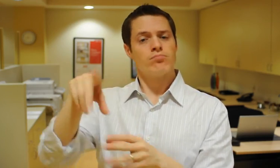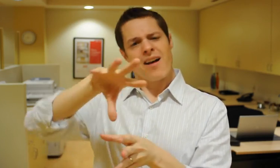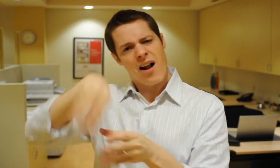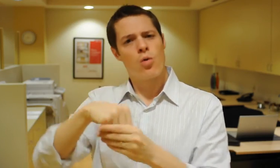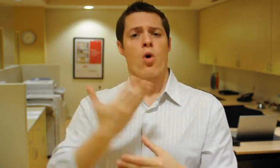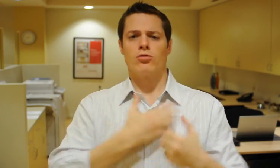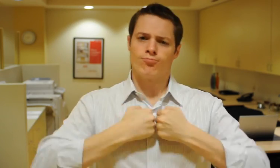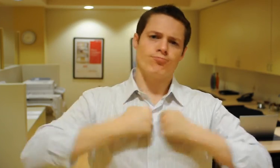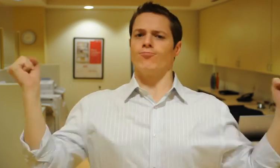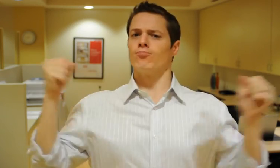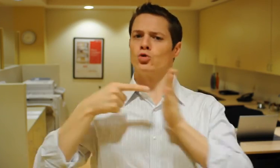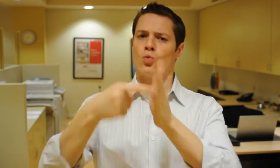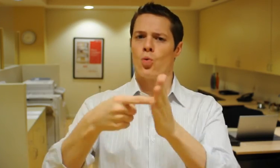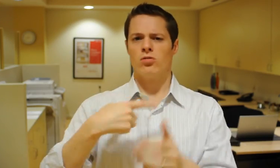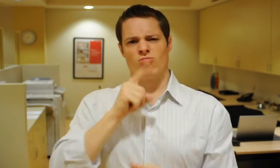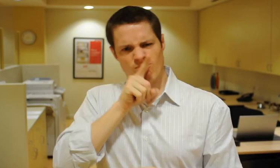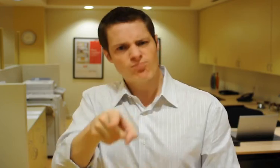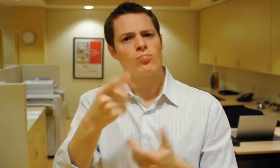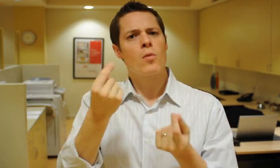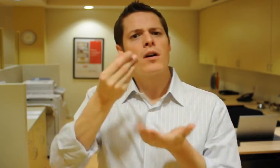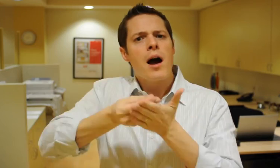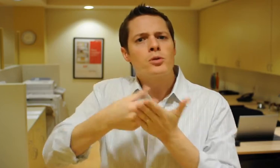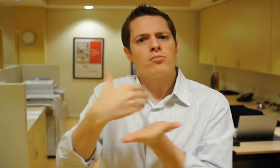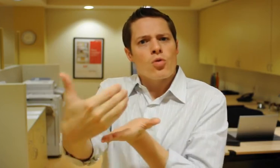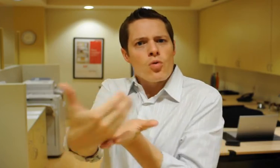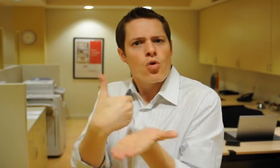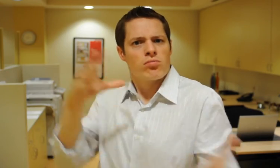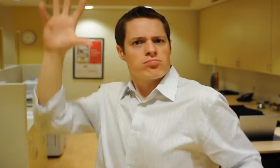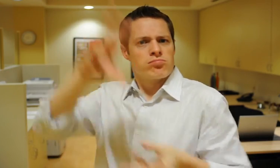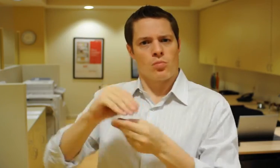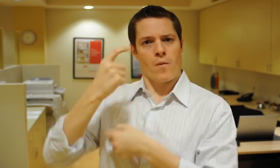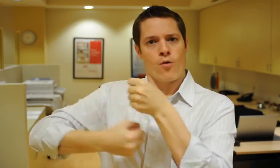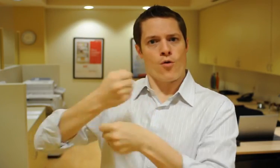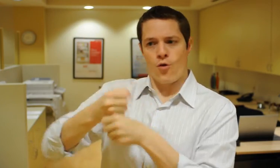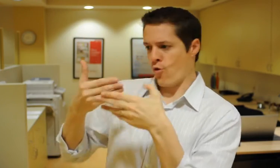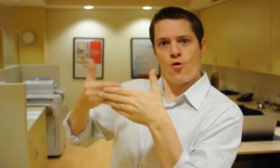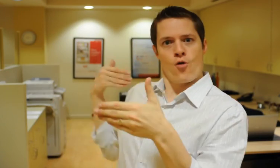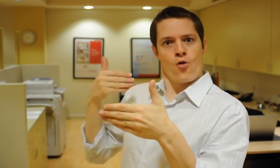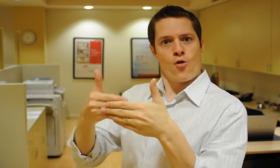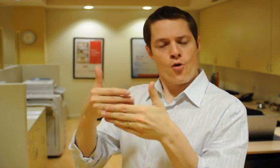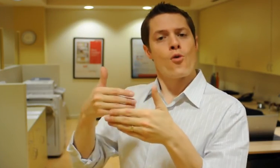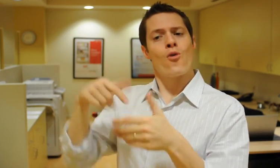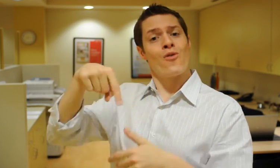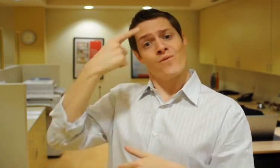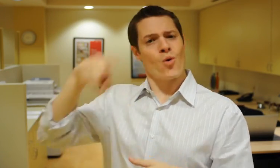in which the company's actual numbers are revealed. These numbers backdate a year and we did this so